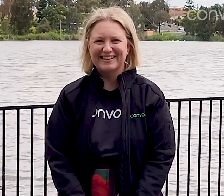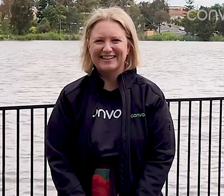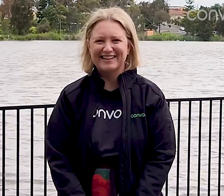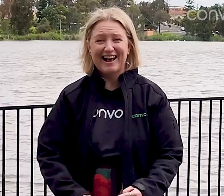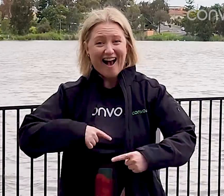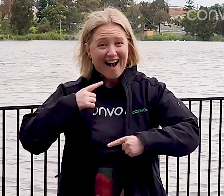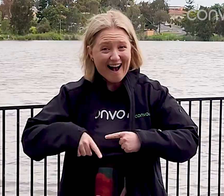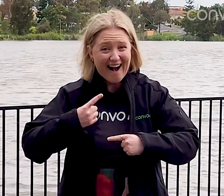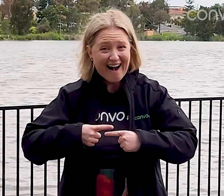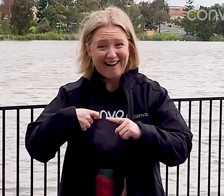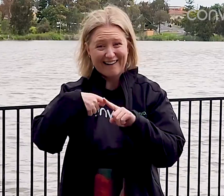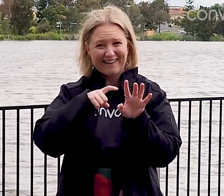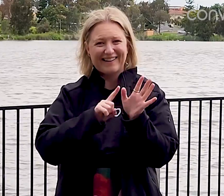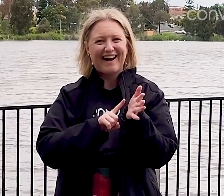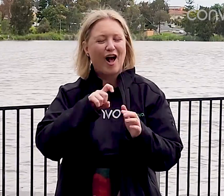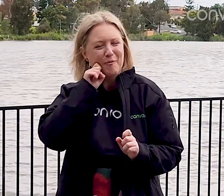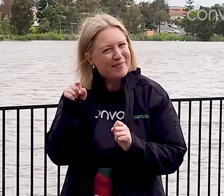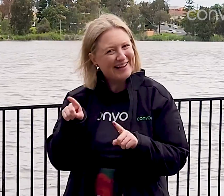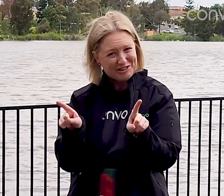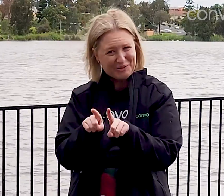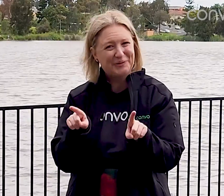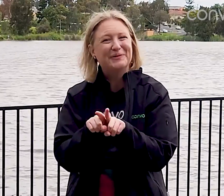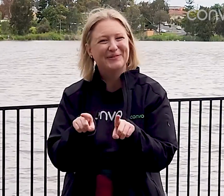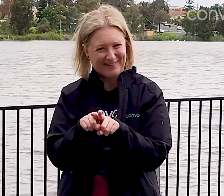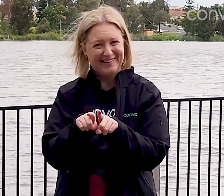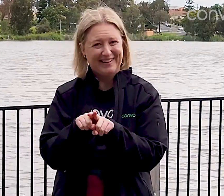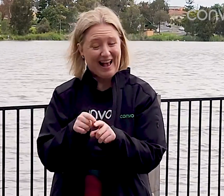And Kyle will be there too.